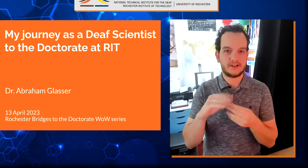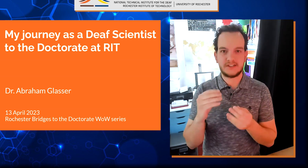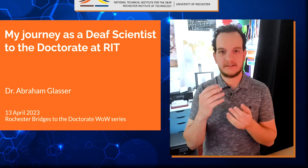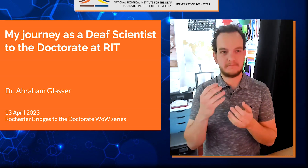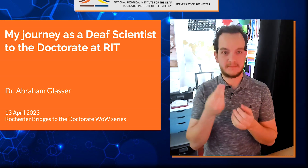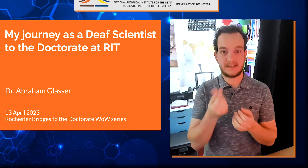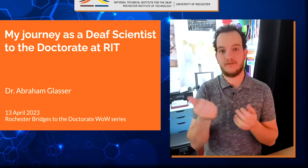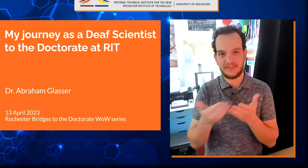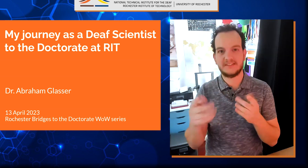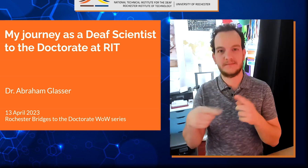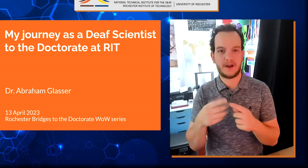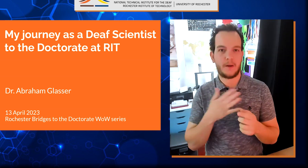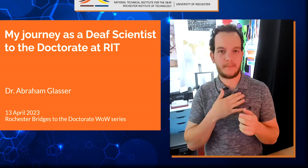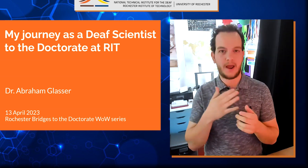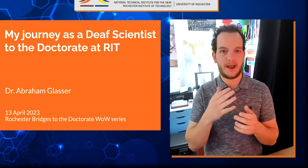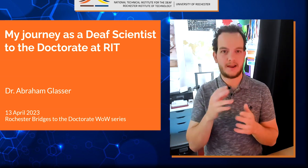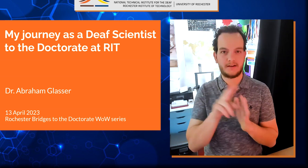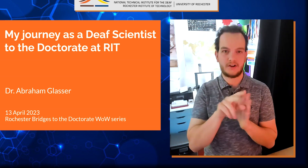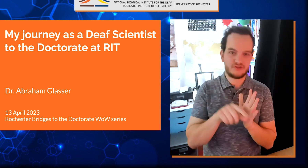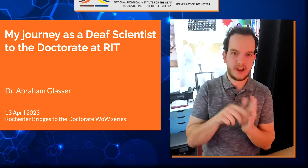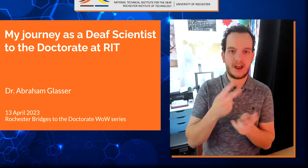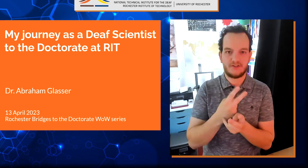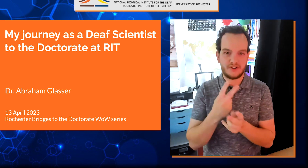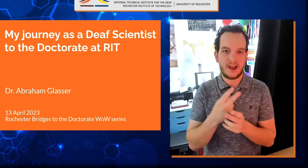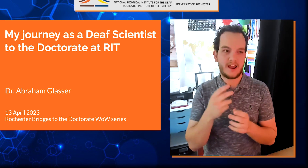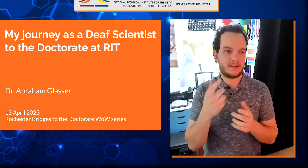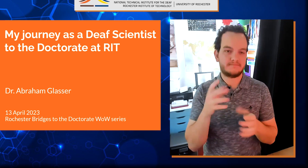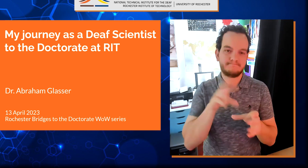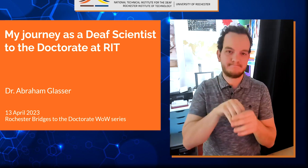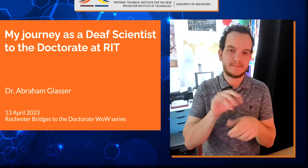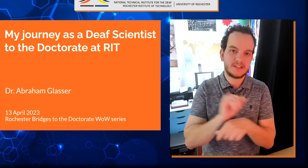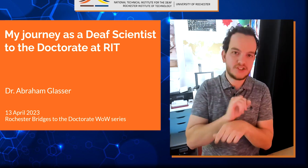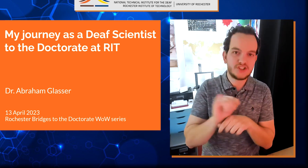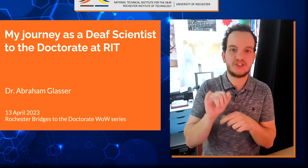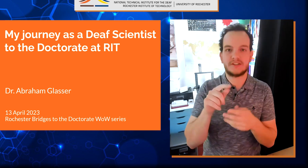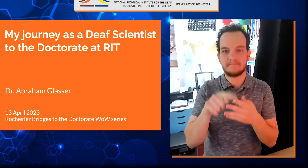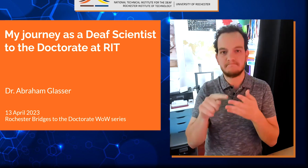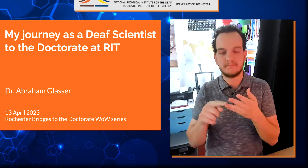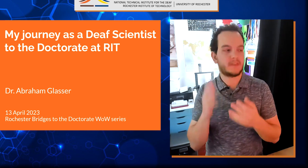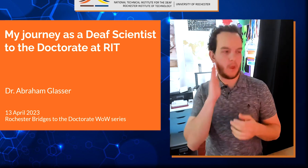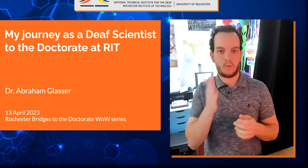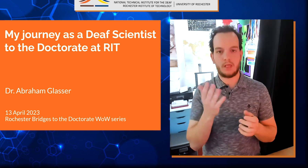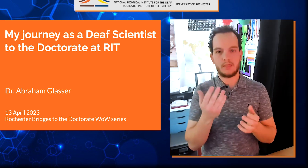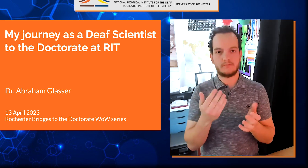Bonnie did already mention several things about my undergraduate and graduate internship experiences,